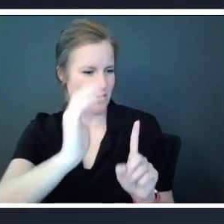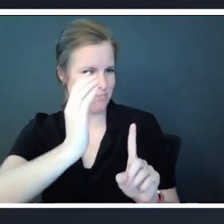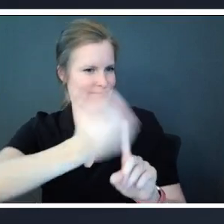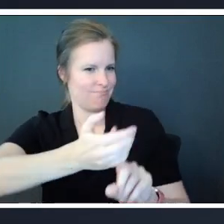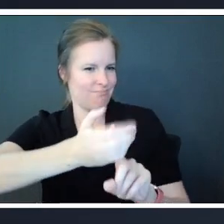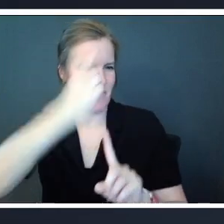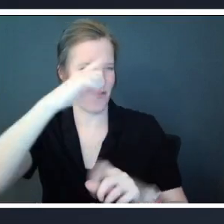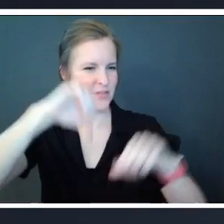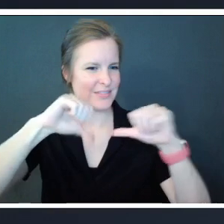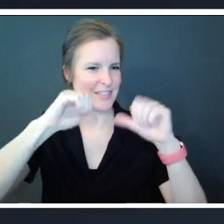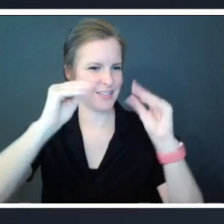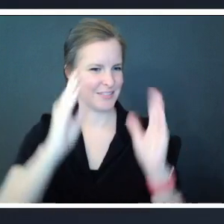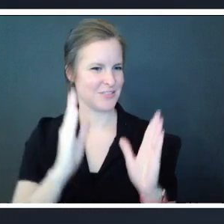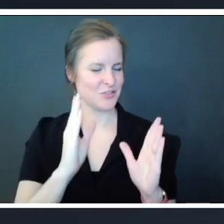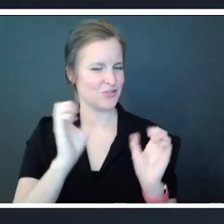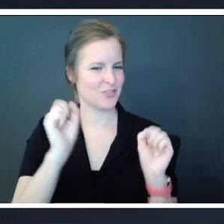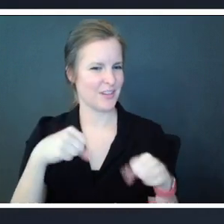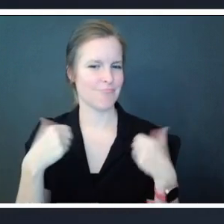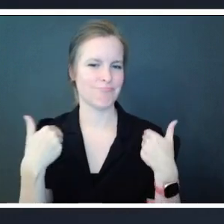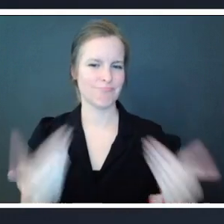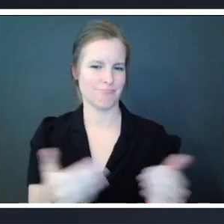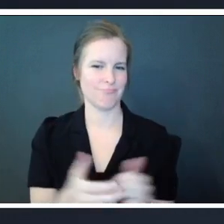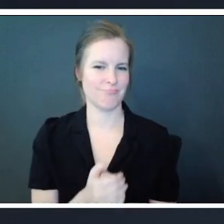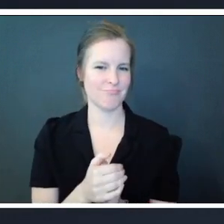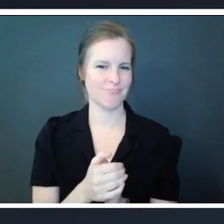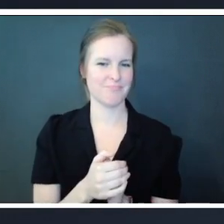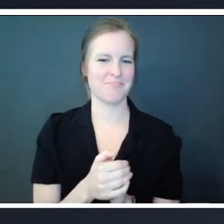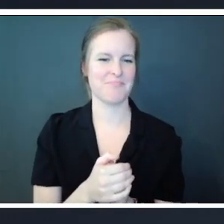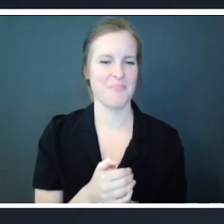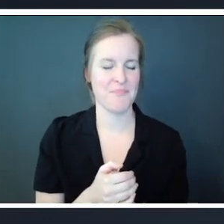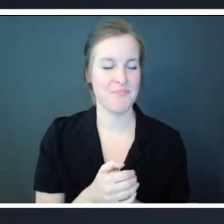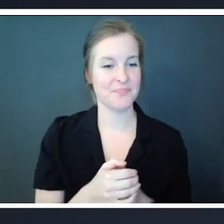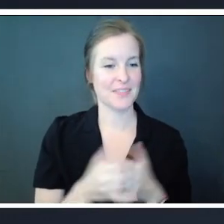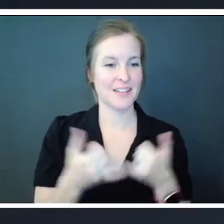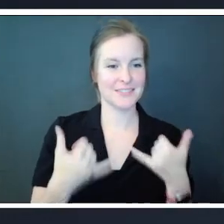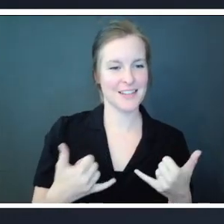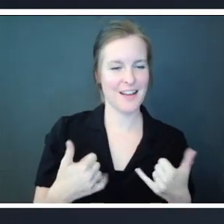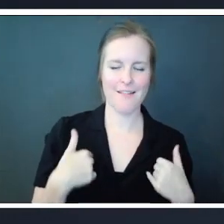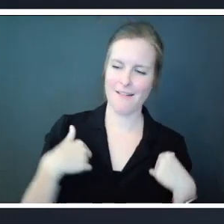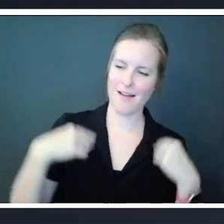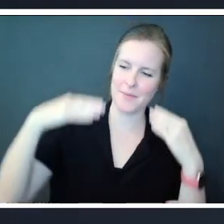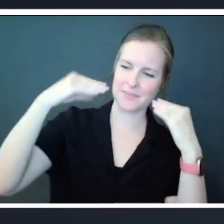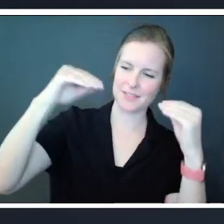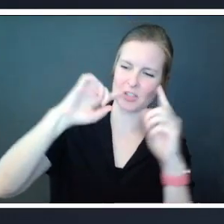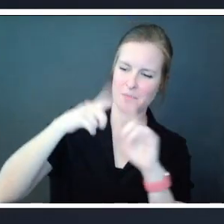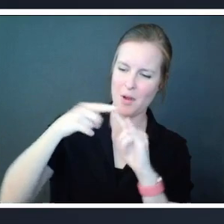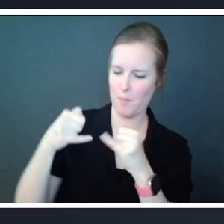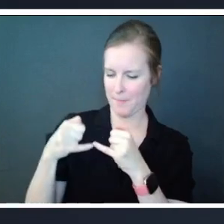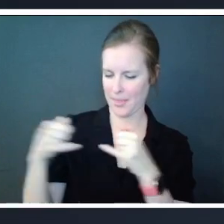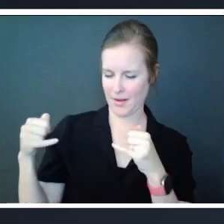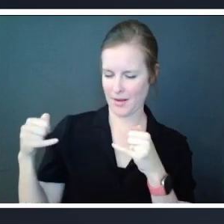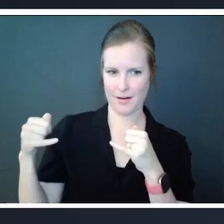before. I'll read them out loud for you. Today I'm teaching about blank because blank and you can